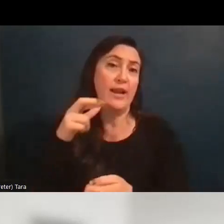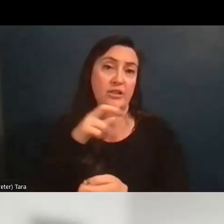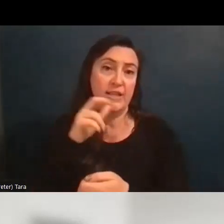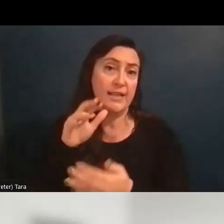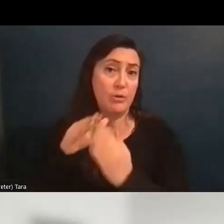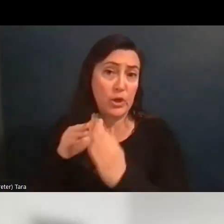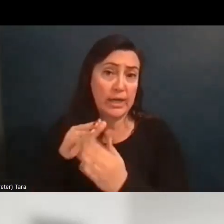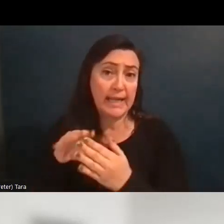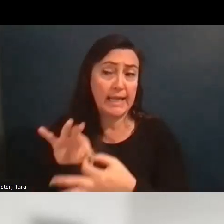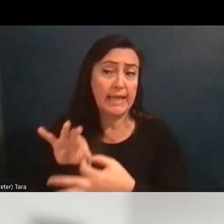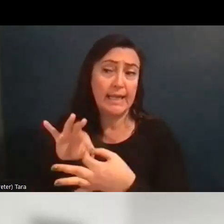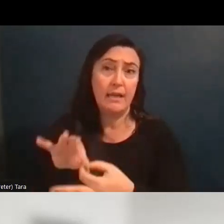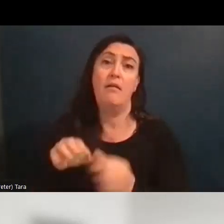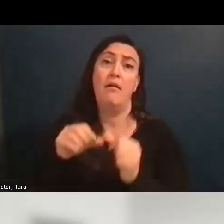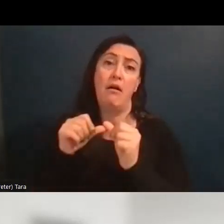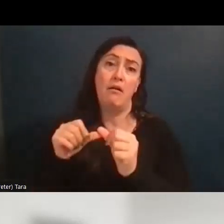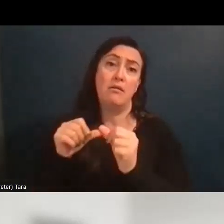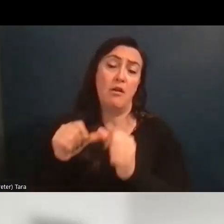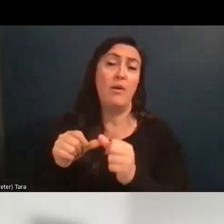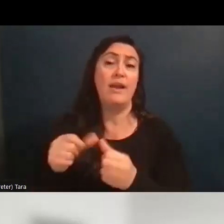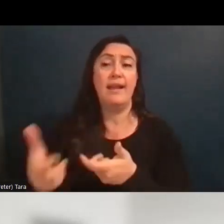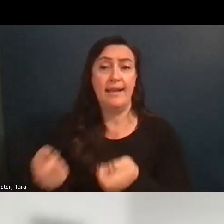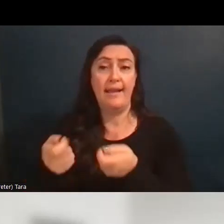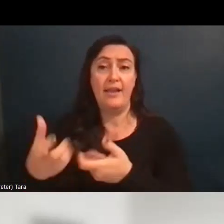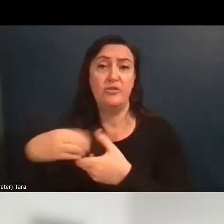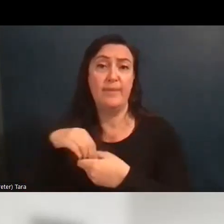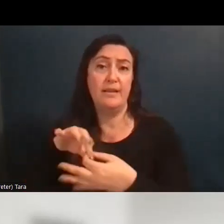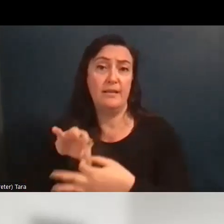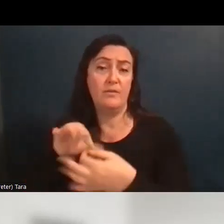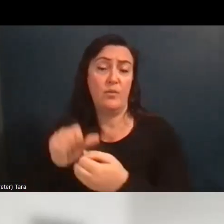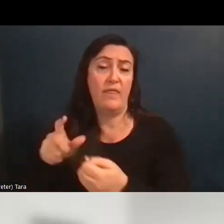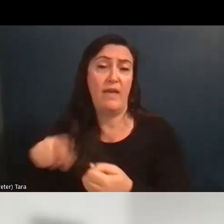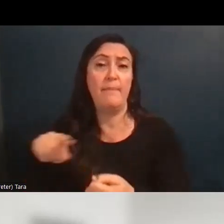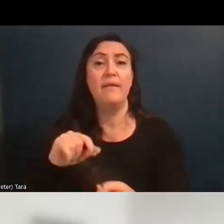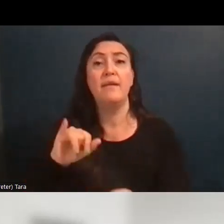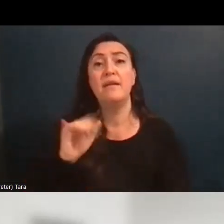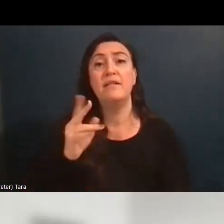engagement with them that Justin Derner ended on a monthly basis.